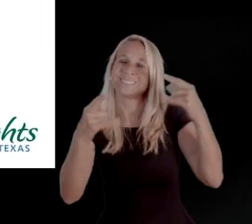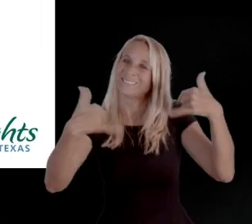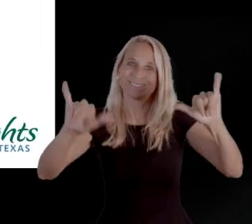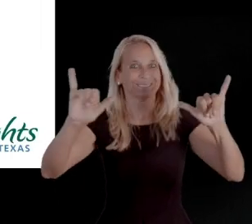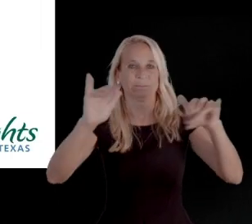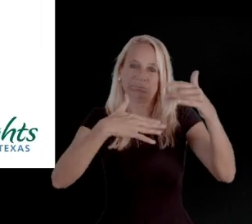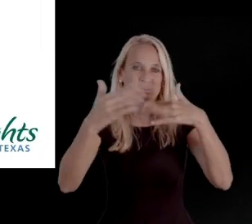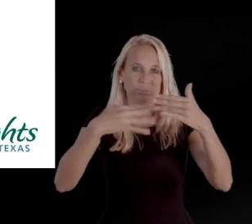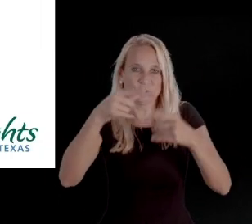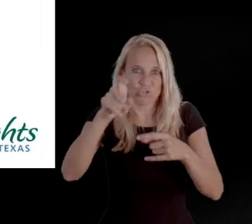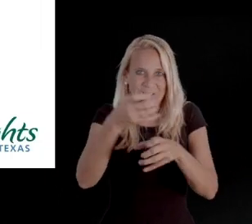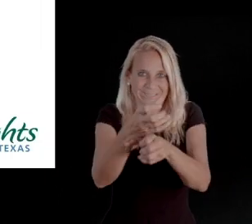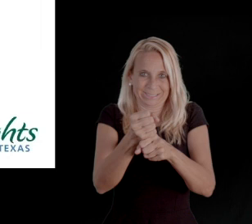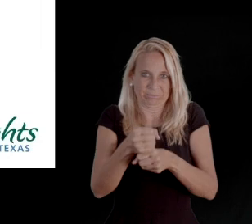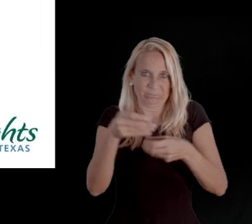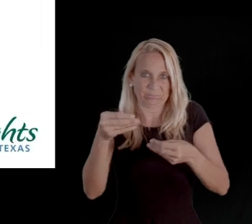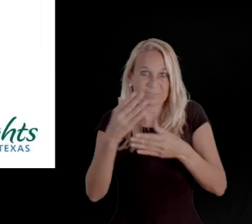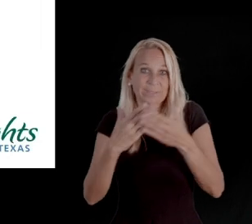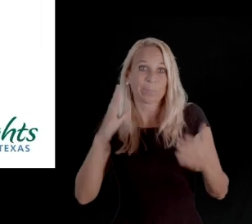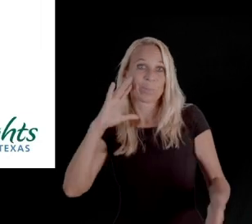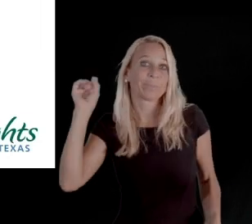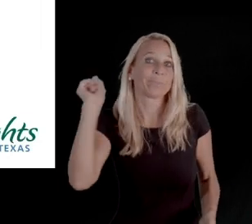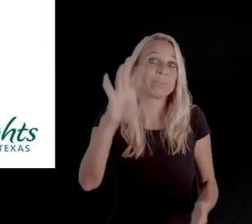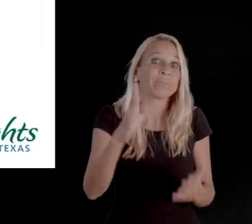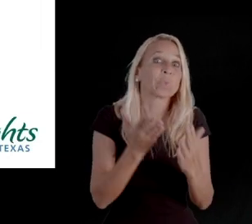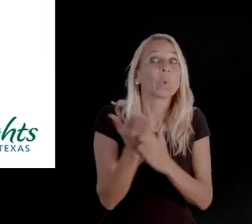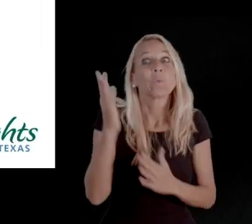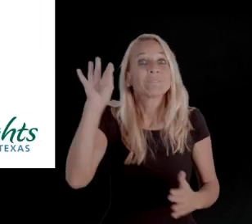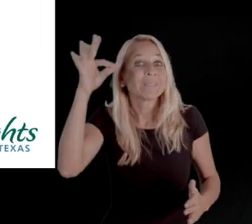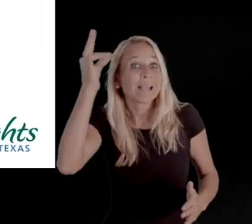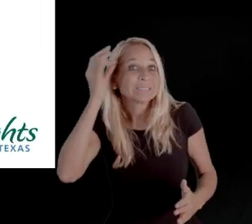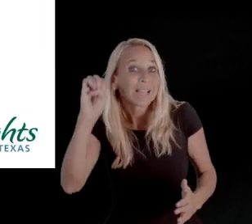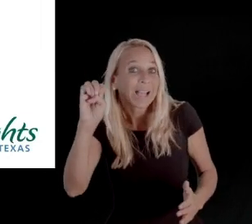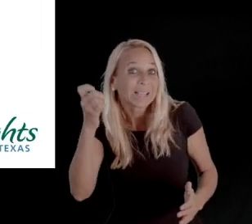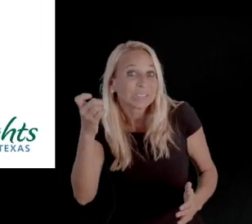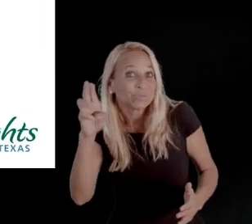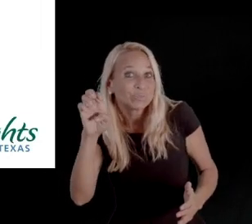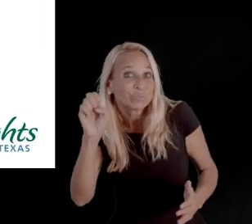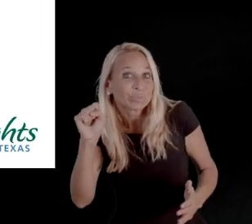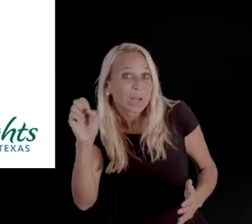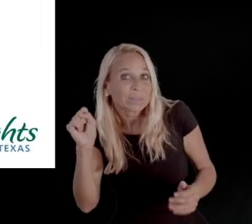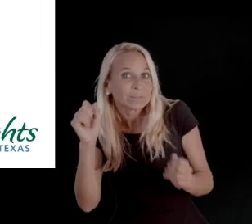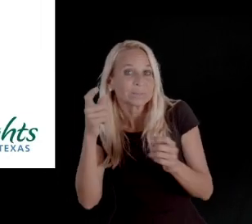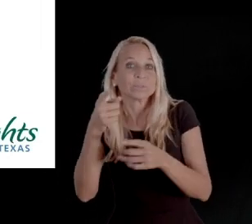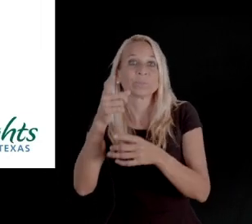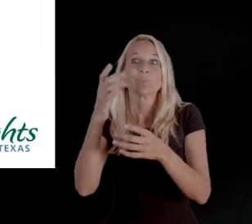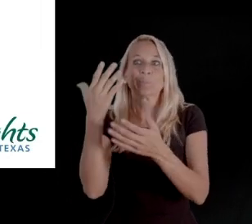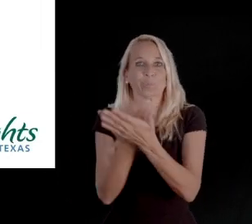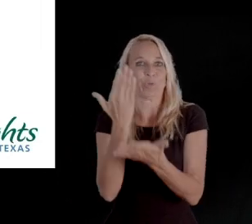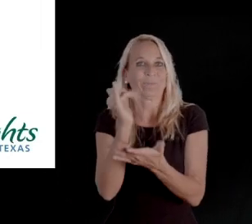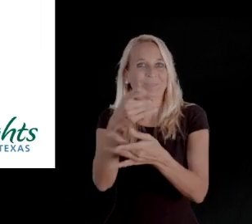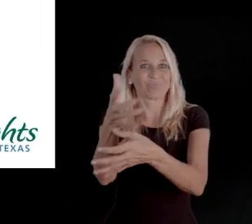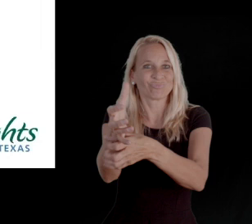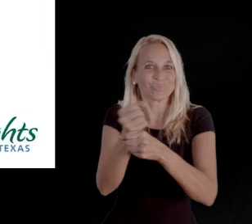So some of them will send you, like the service coordinator will send you the FedEx receipt of, this is when you should receive it.